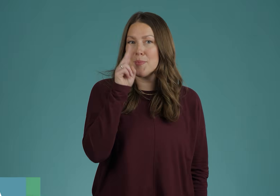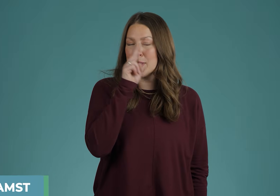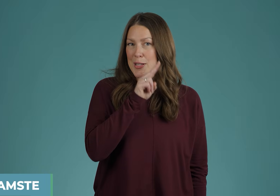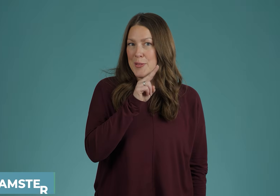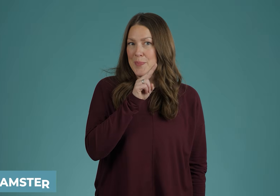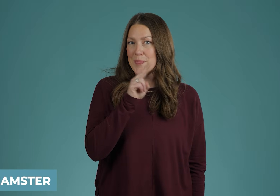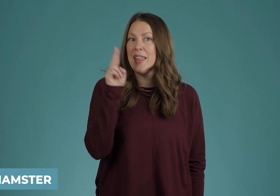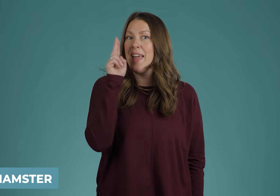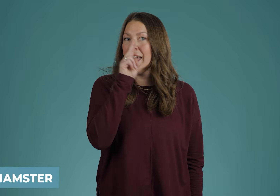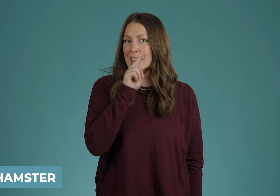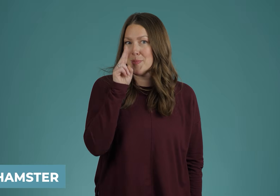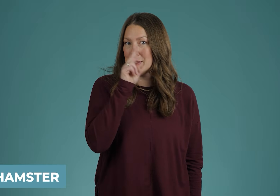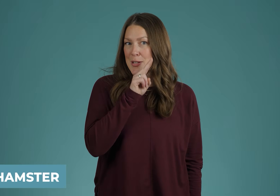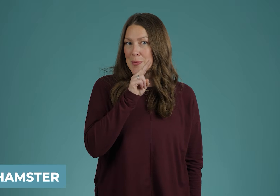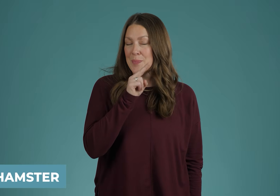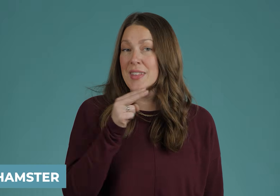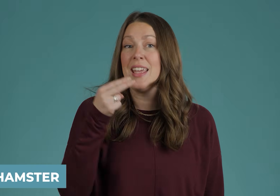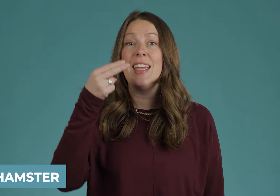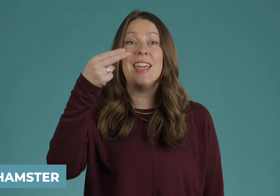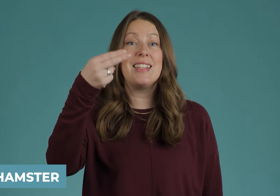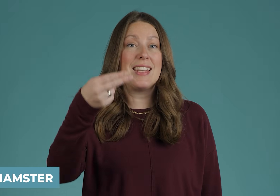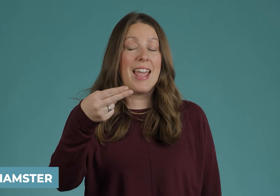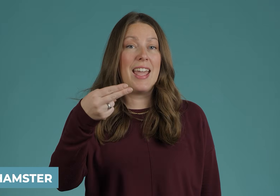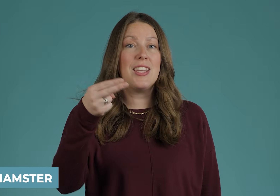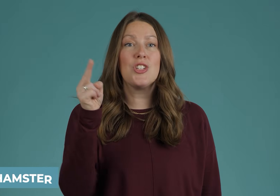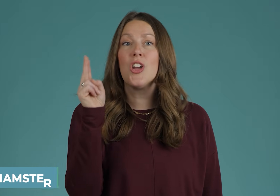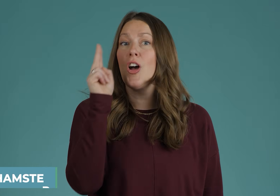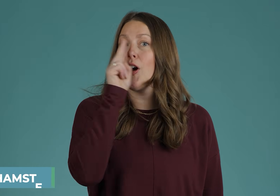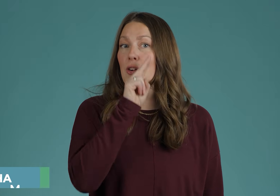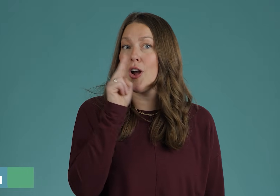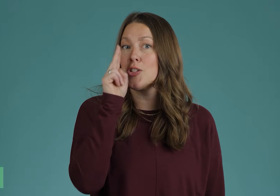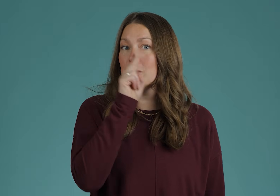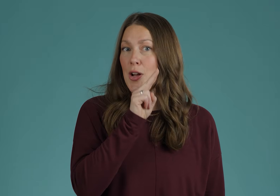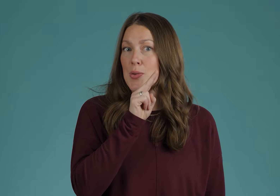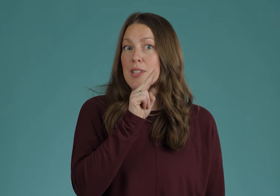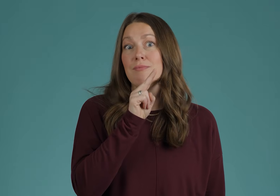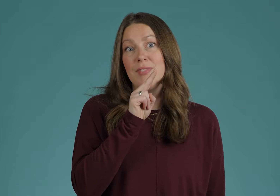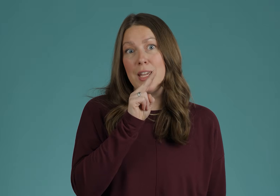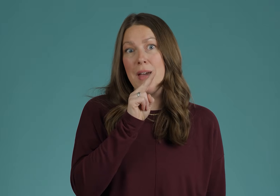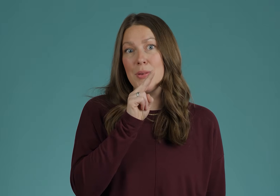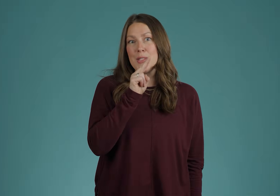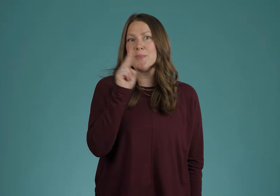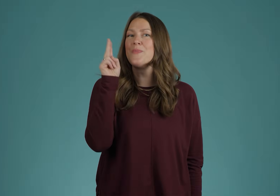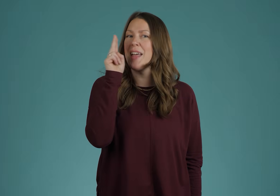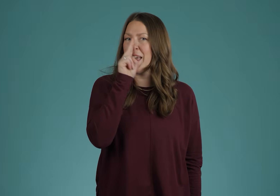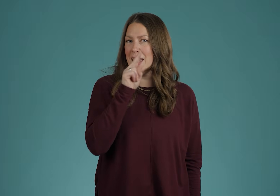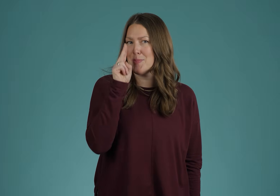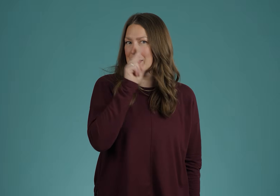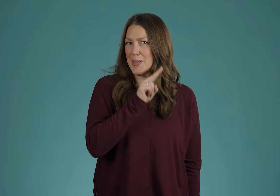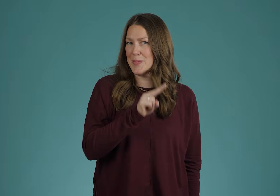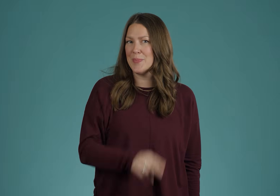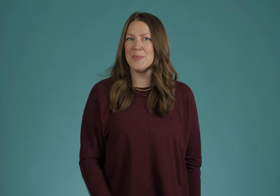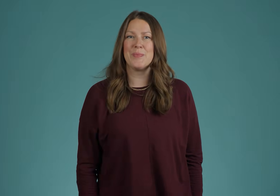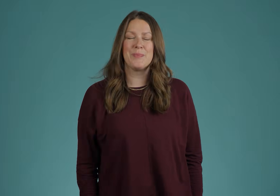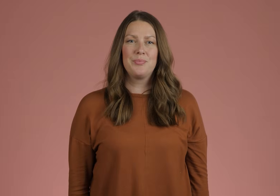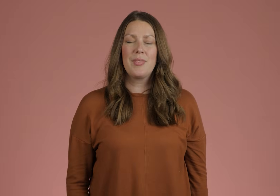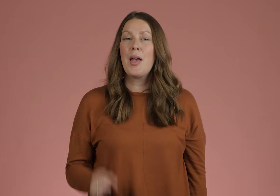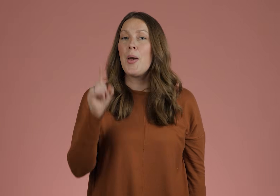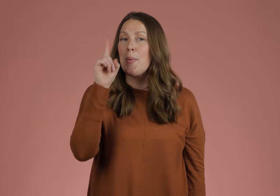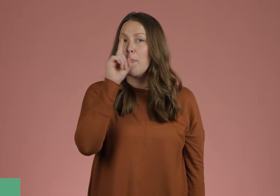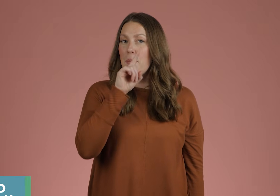Hamster. Hamster. It's an H across your